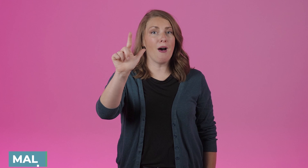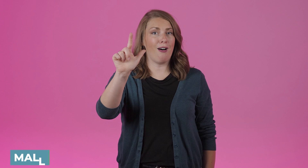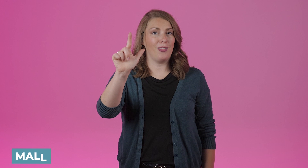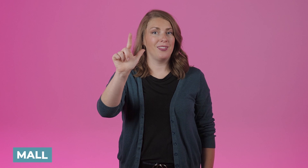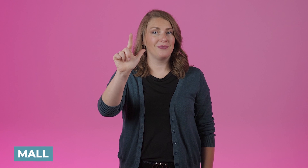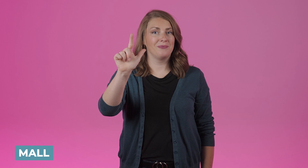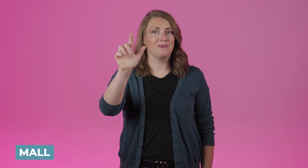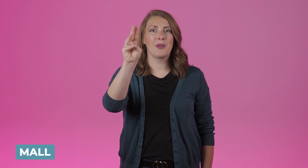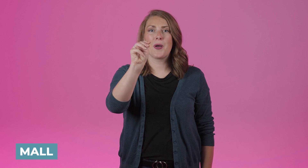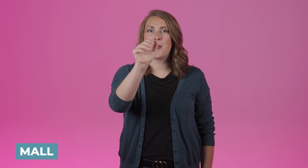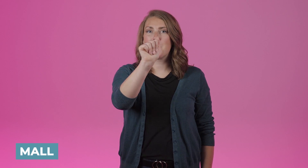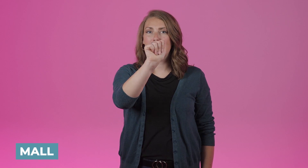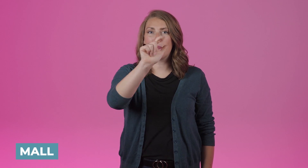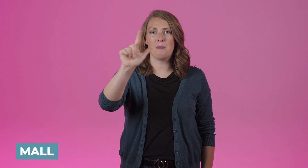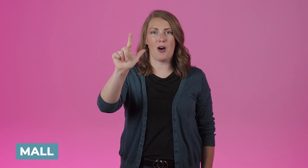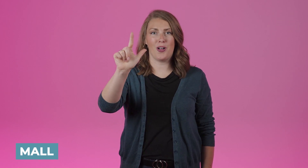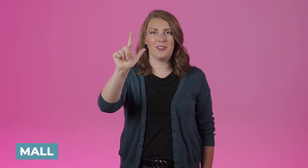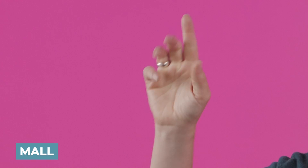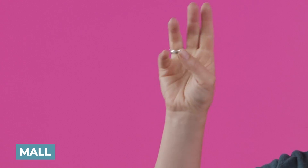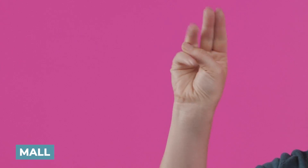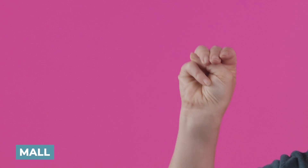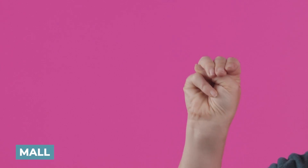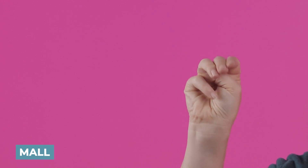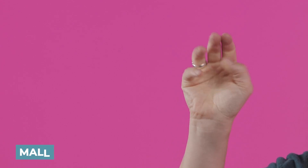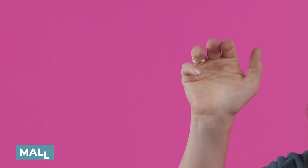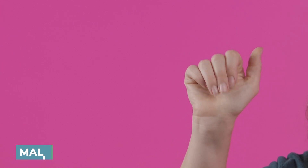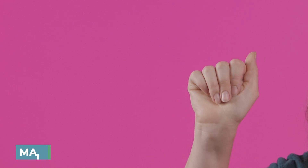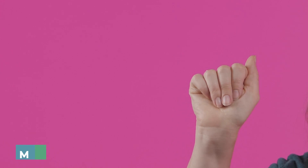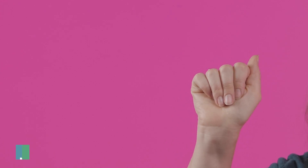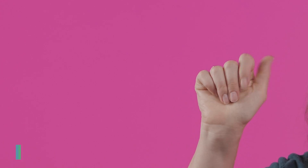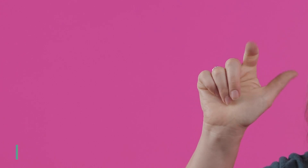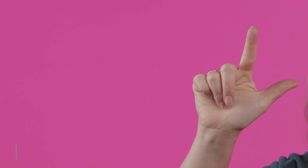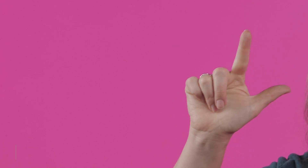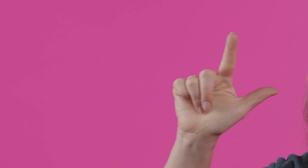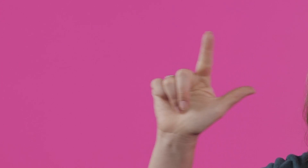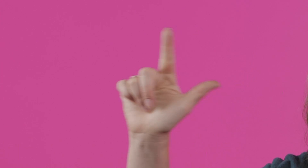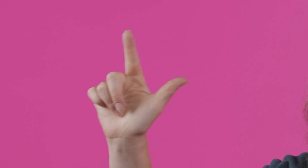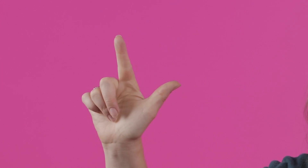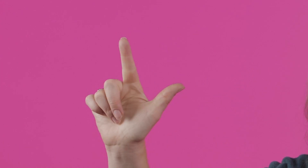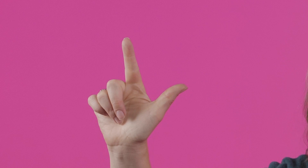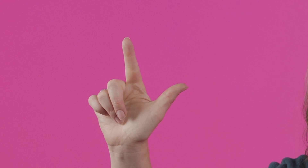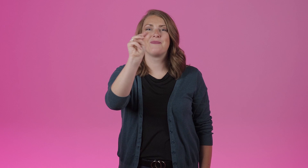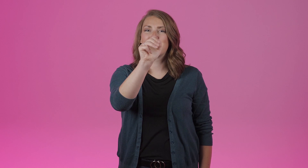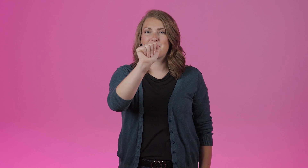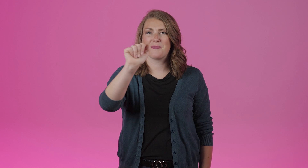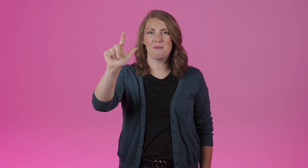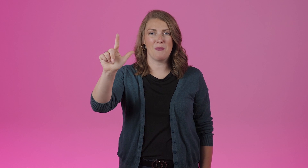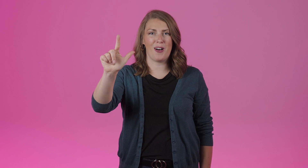'Mall, mall,' you just fingerspell M-A-L-L 'mall.'